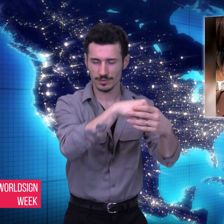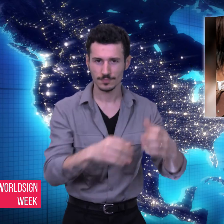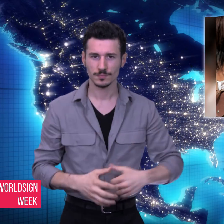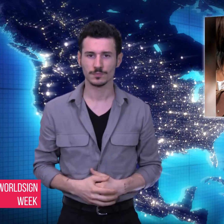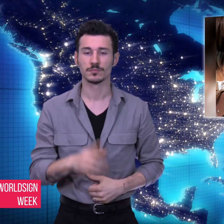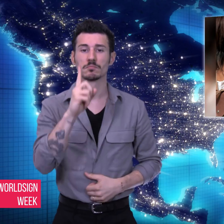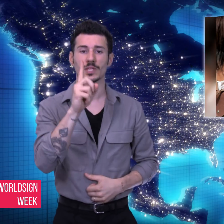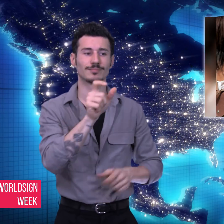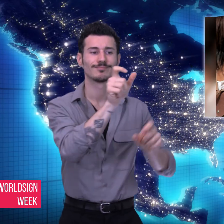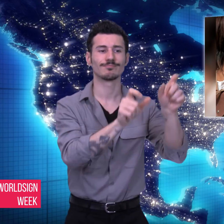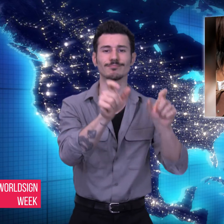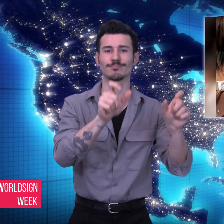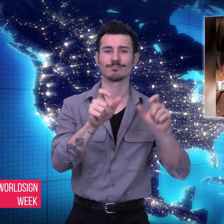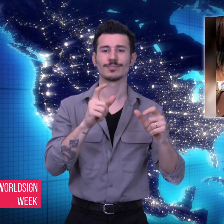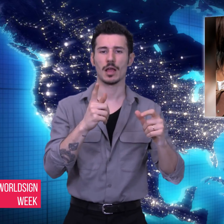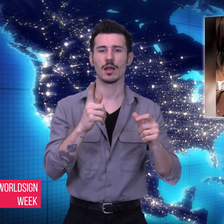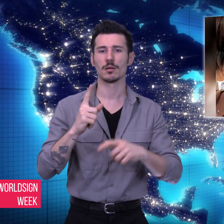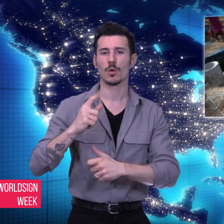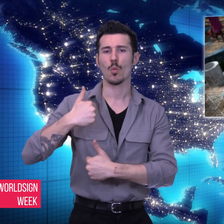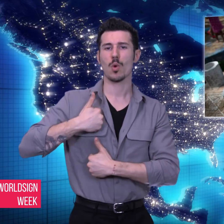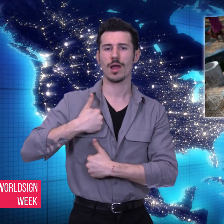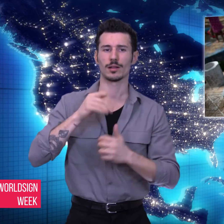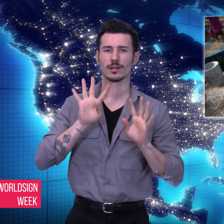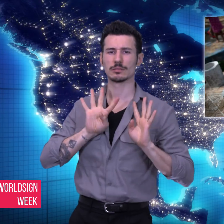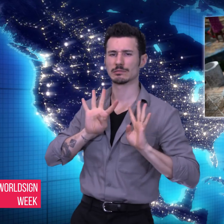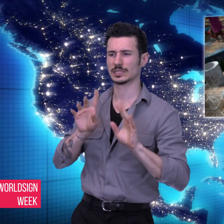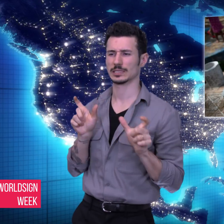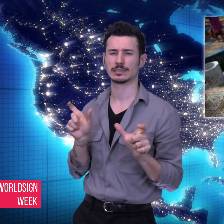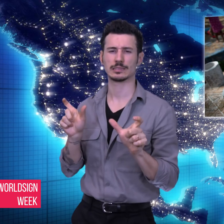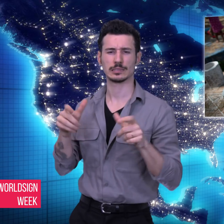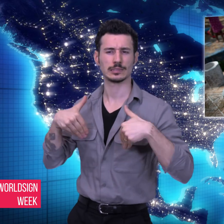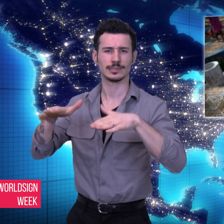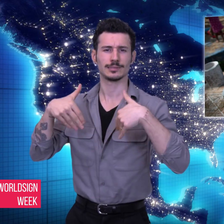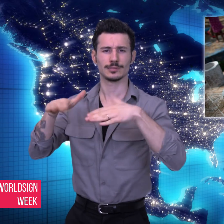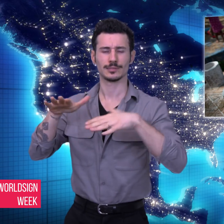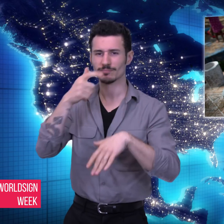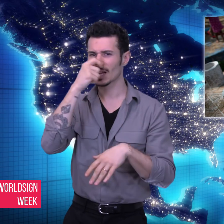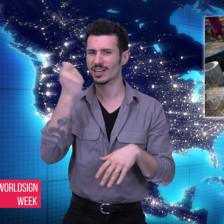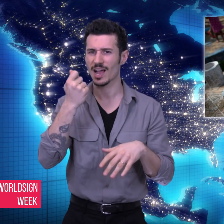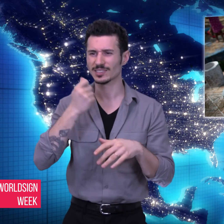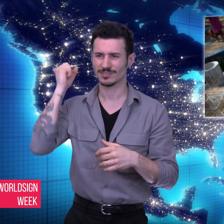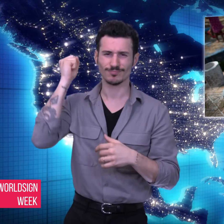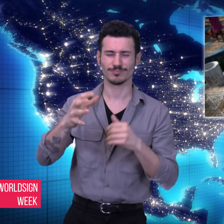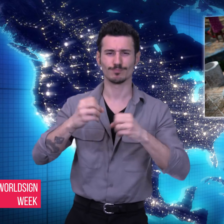the fate of their loved ones but guards